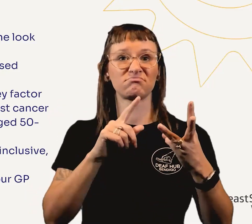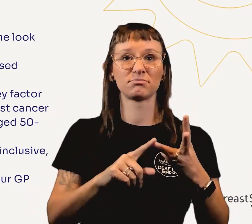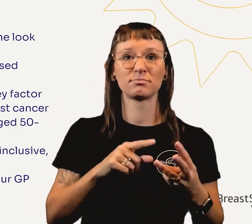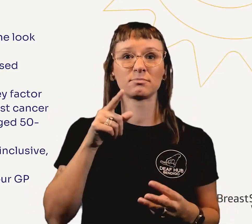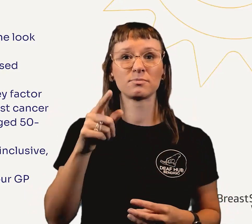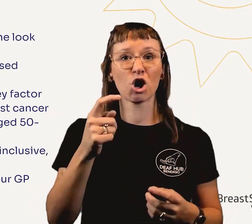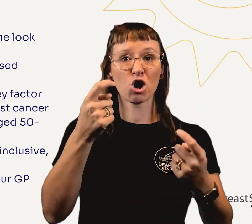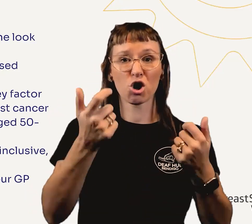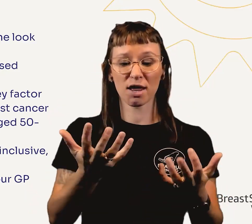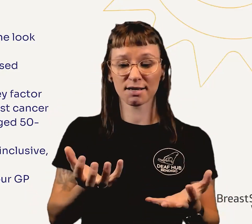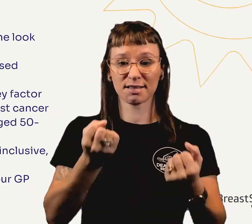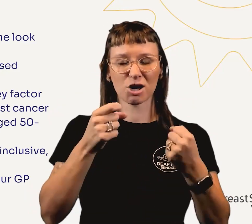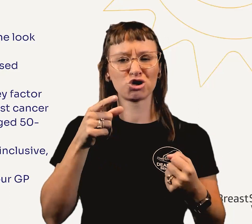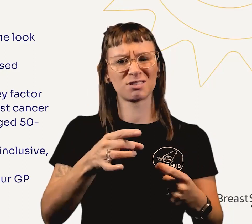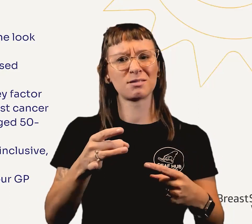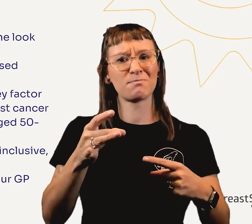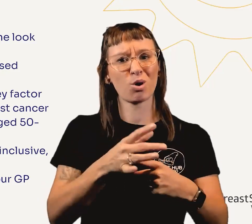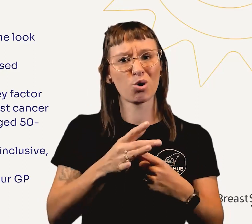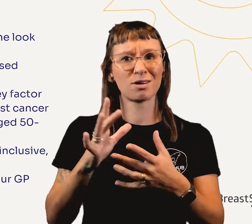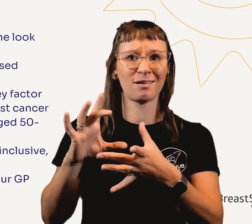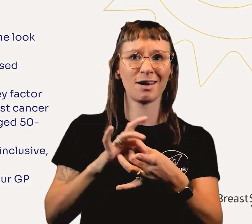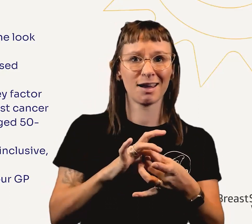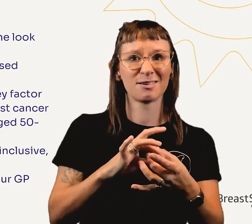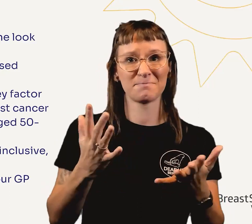Early detection is key to increased survival and quality of life.